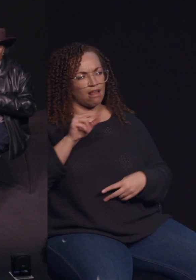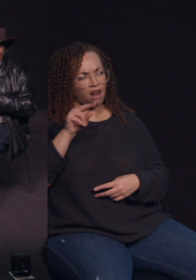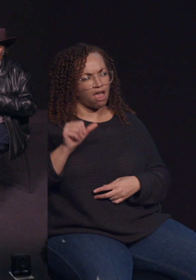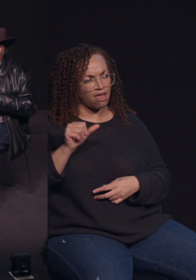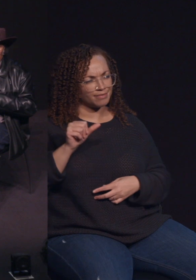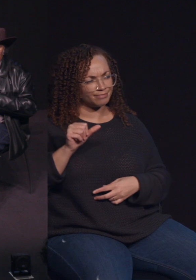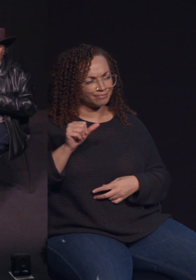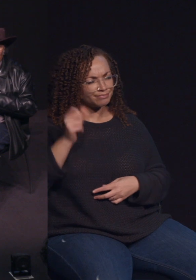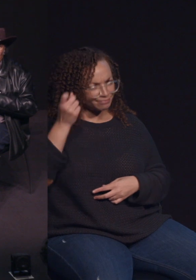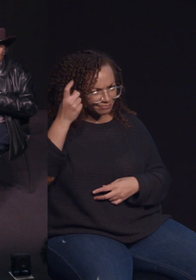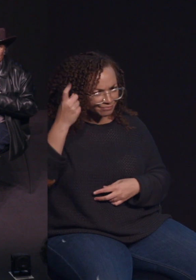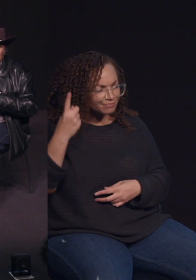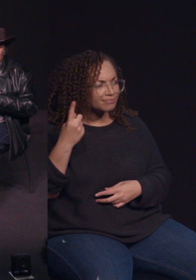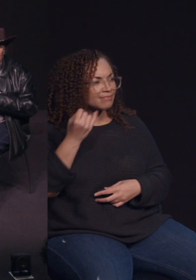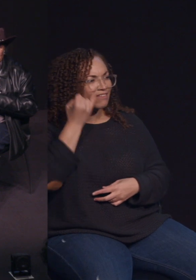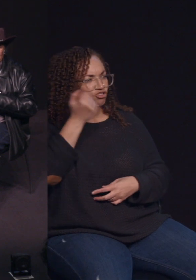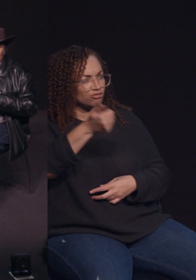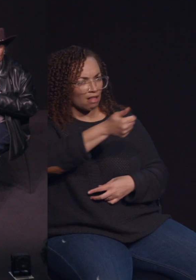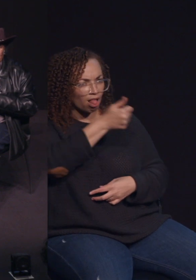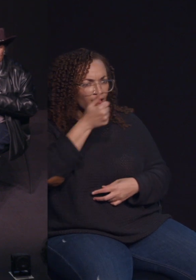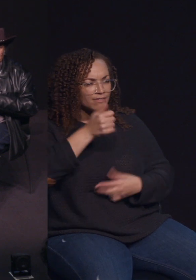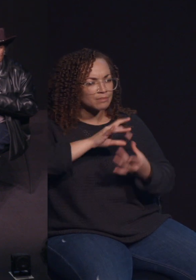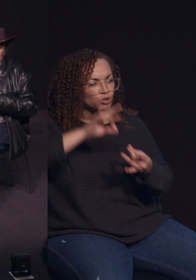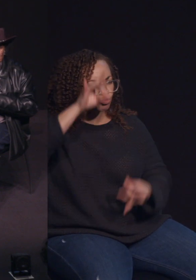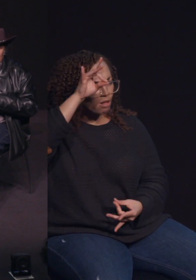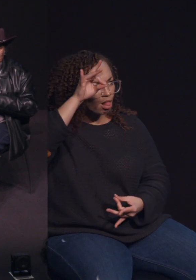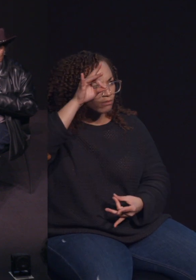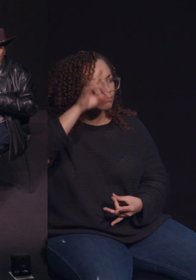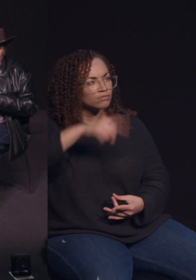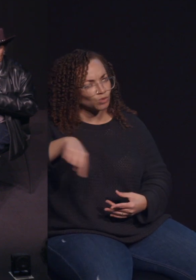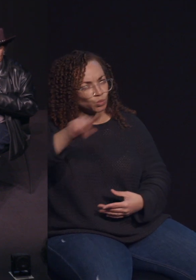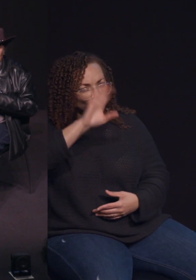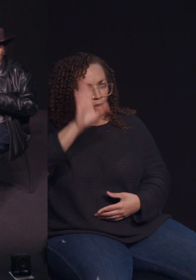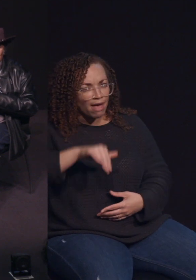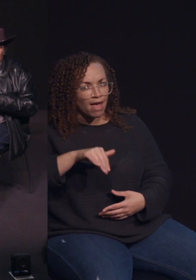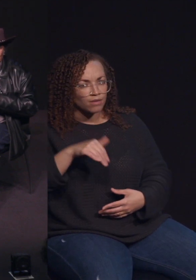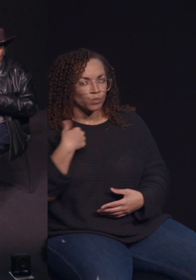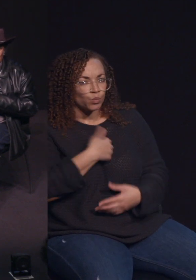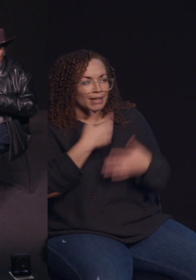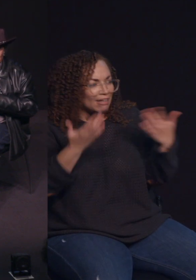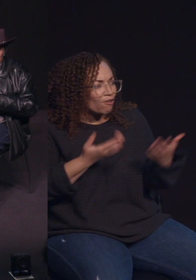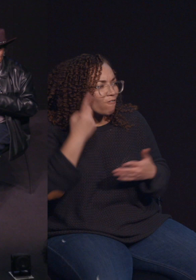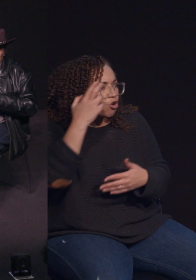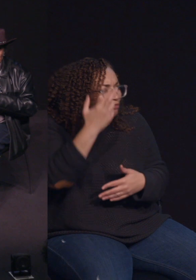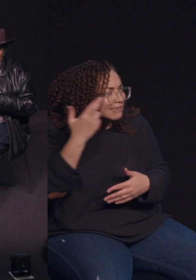you know that each and every one of us here for a reason. We got something to do, you know?